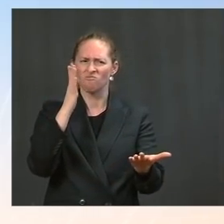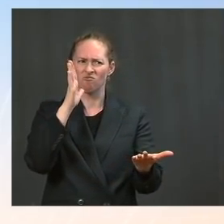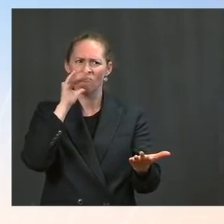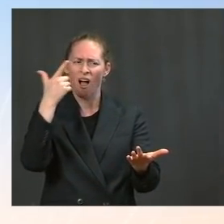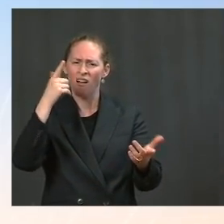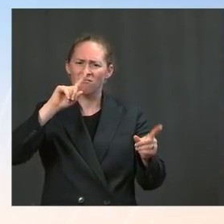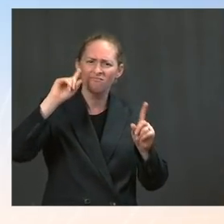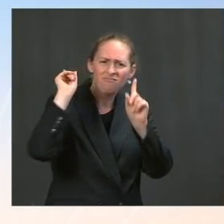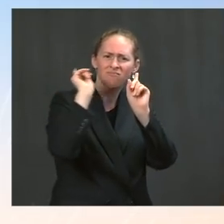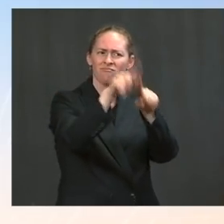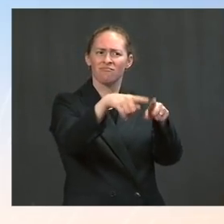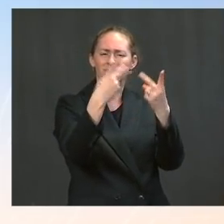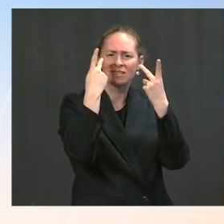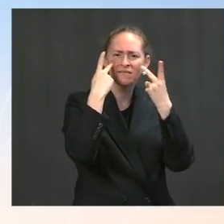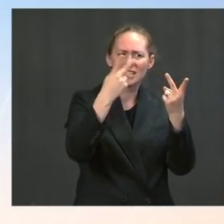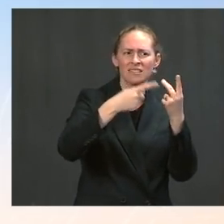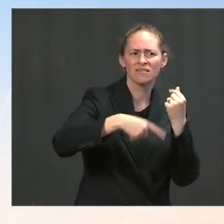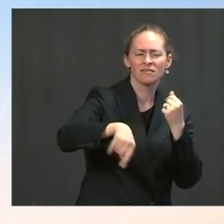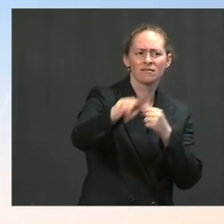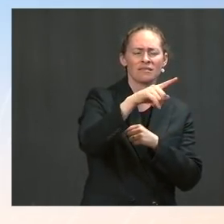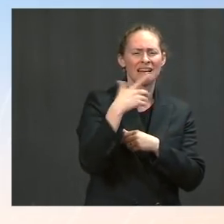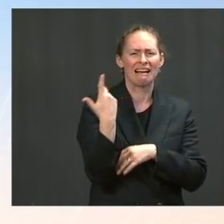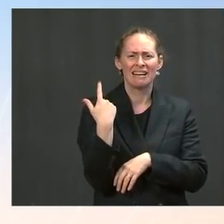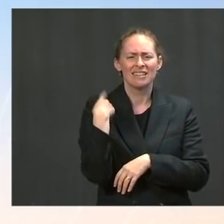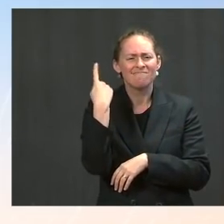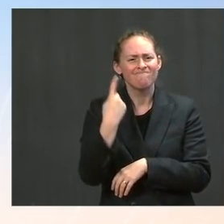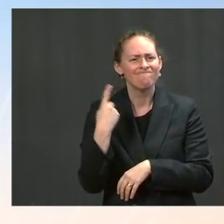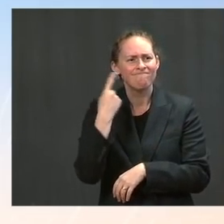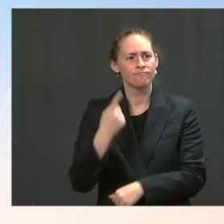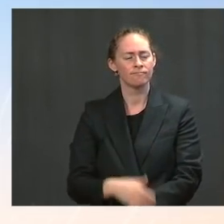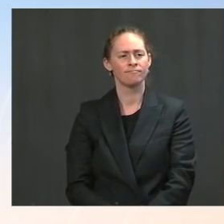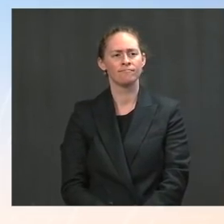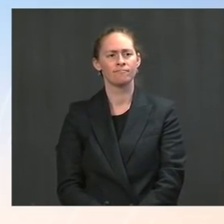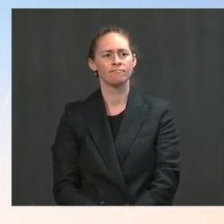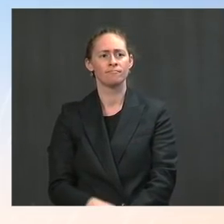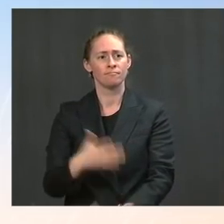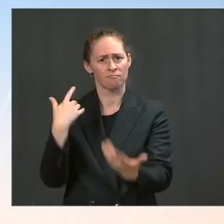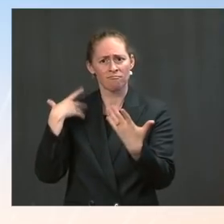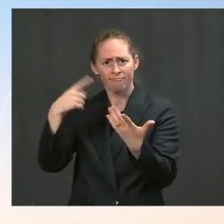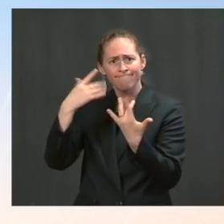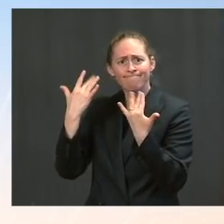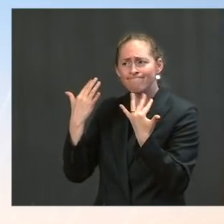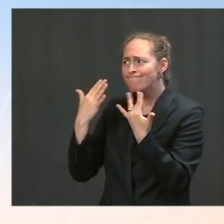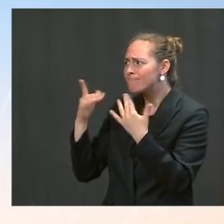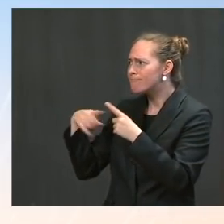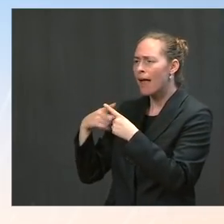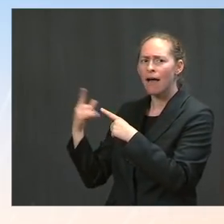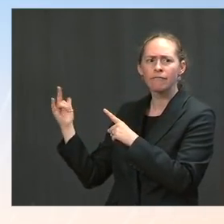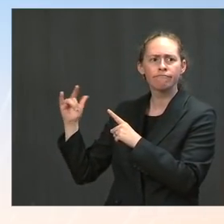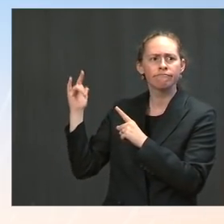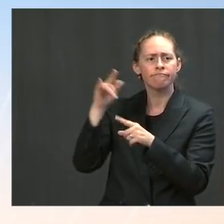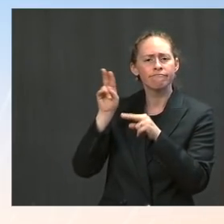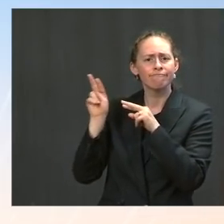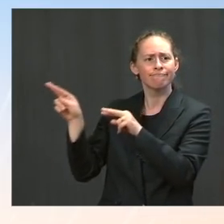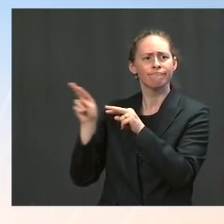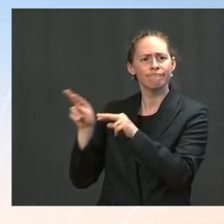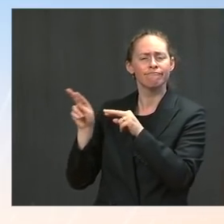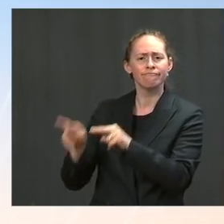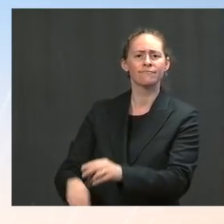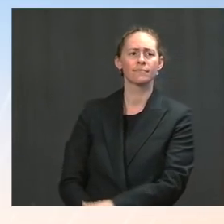the administration has put a lot on them, but they're waiting to see something back. Ms. Psaki: Well, I've laid out for you what we know about our schedule, which is through next Wednesday.